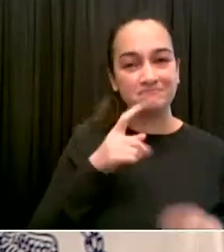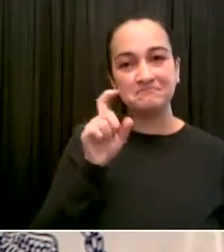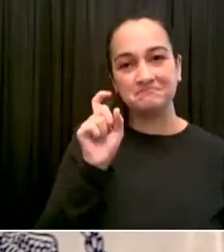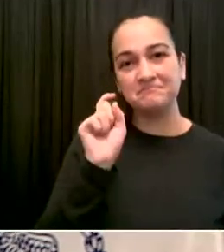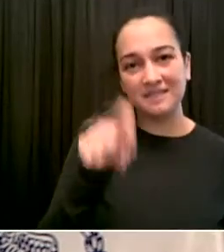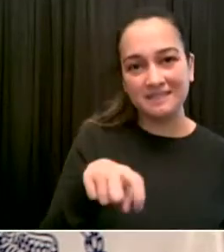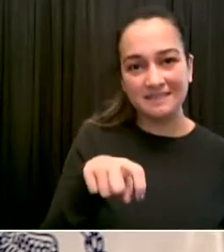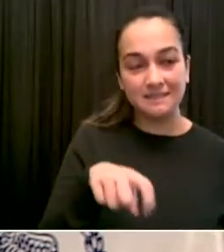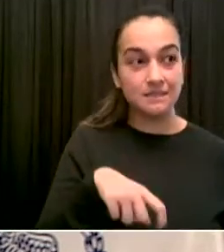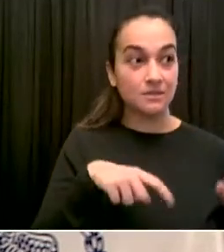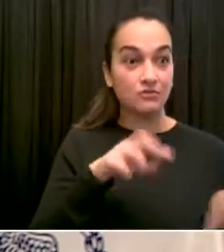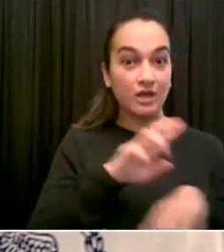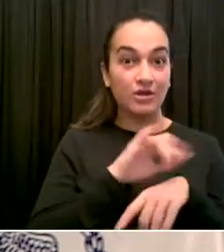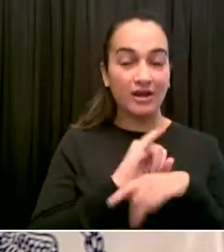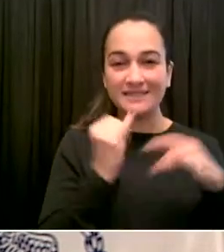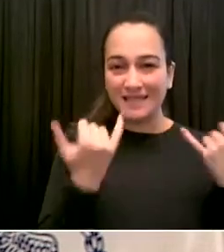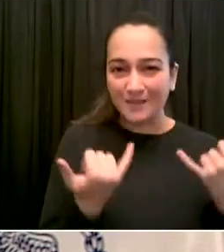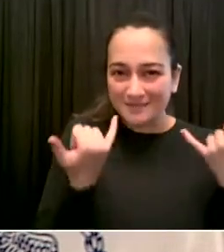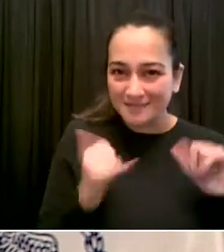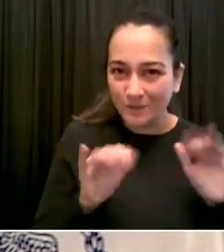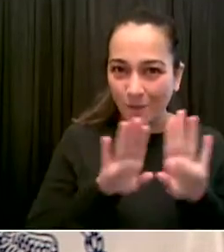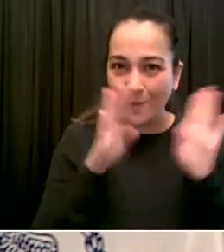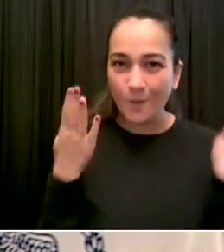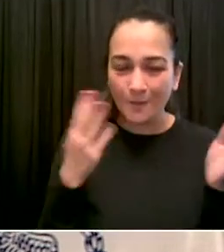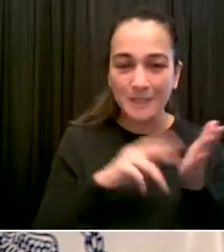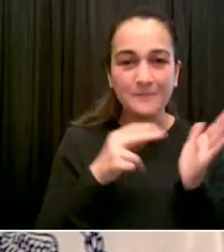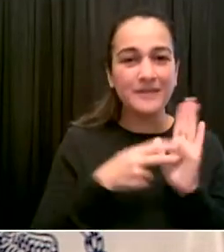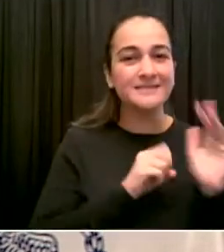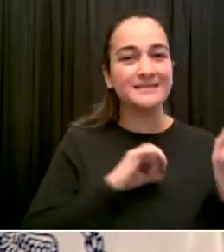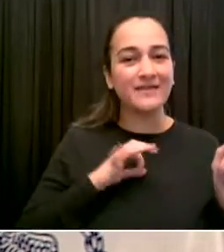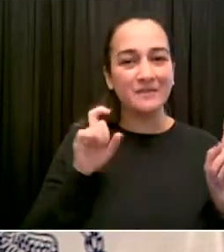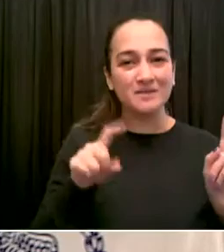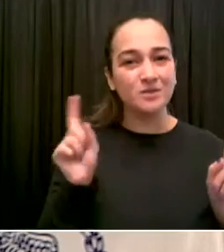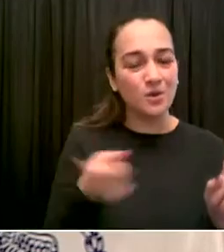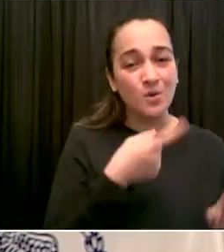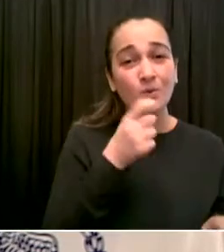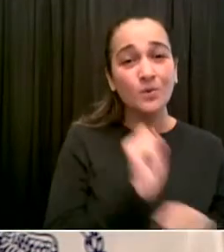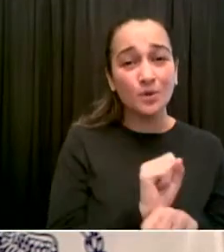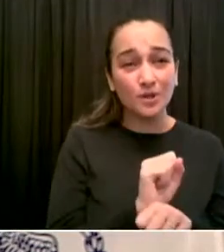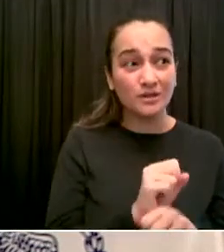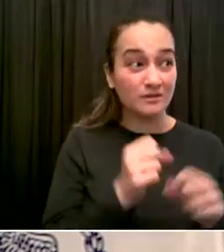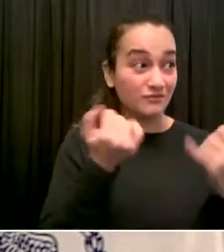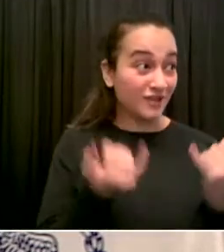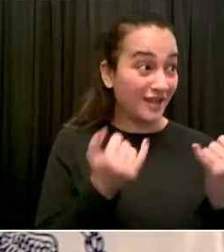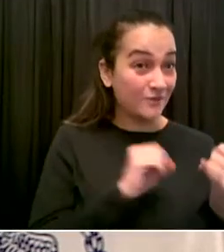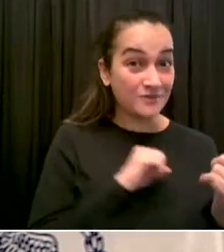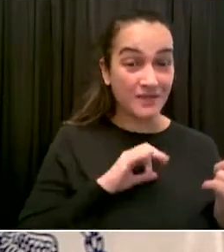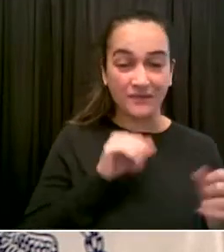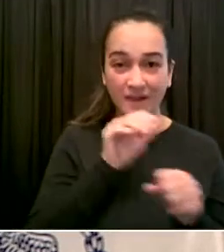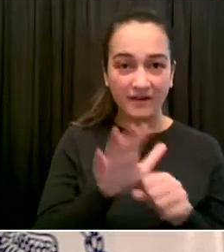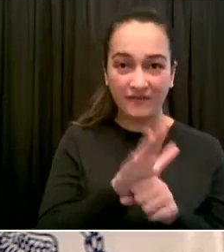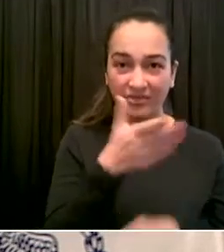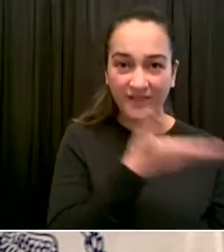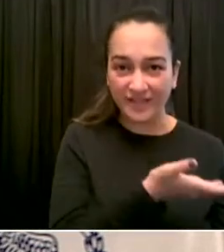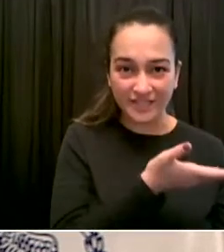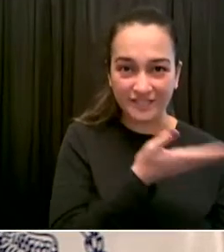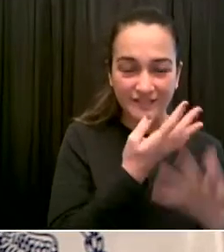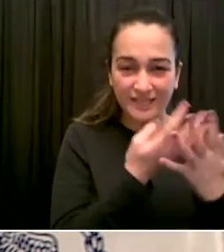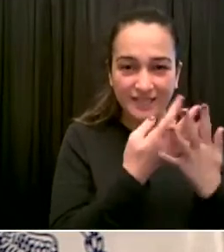WE CAN TO SUPPORT FOLKS WHO ARE INDOG GOOD WO. RK SOME OF OUR OFFICERS DO TOUGH WORANK D DOIT WELL.